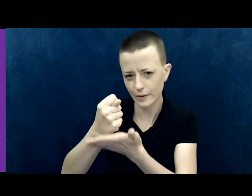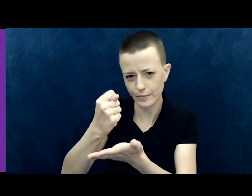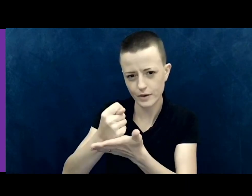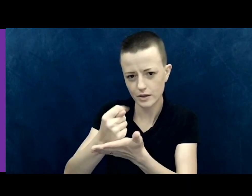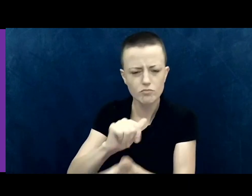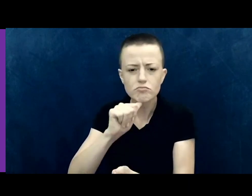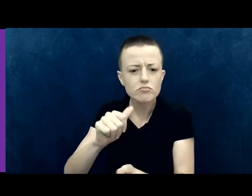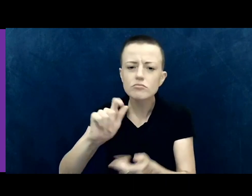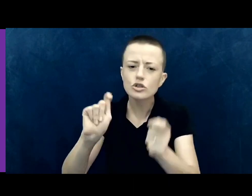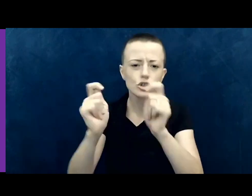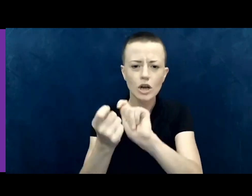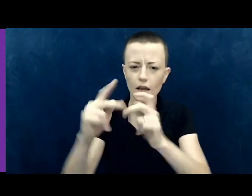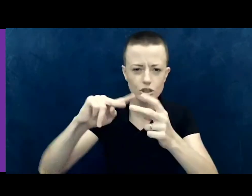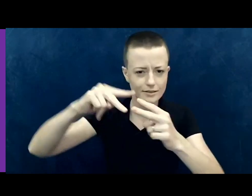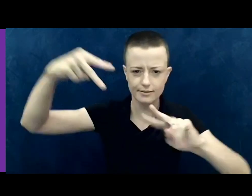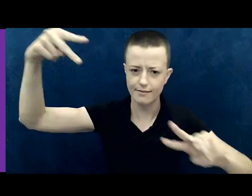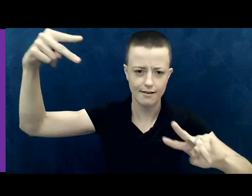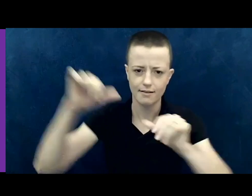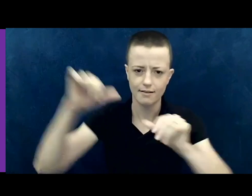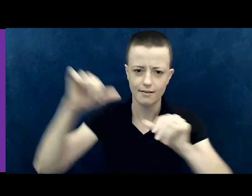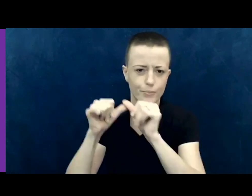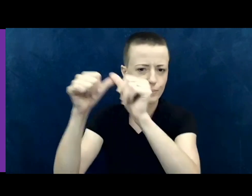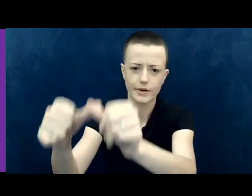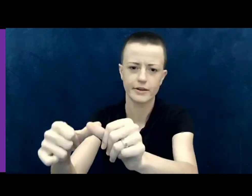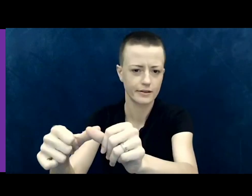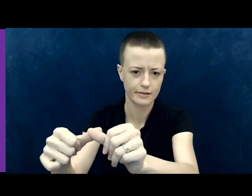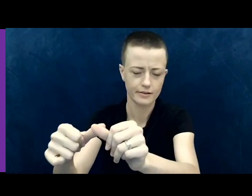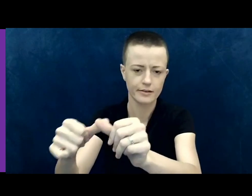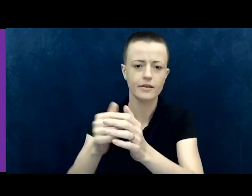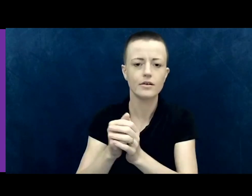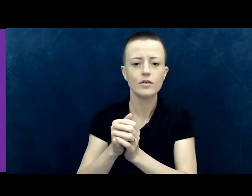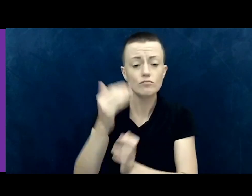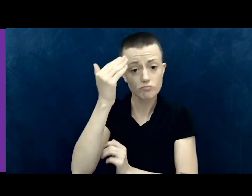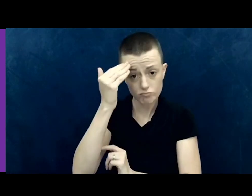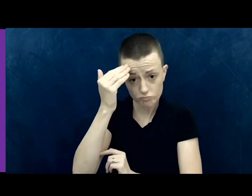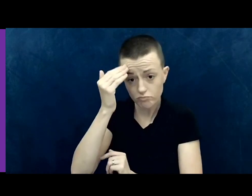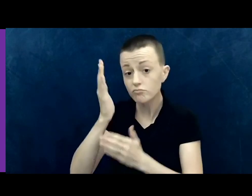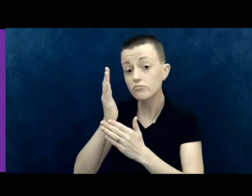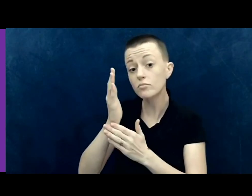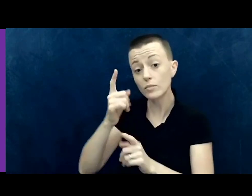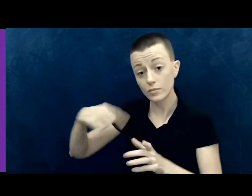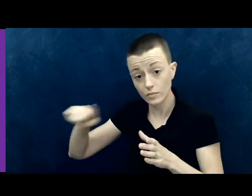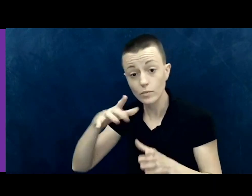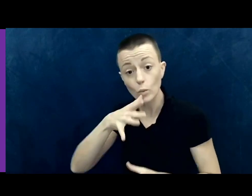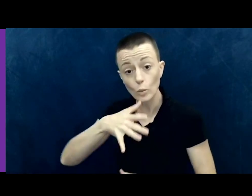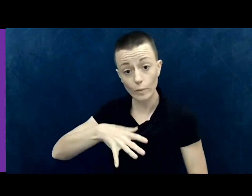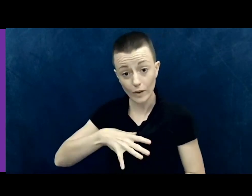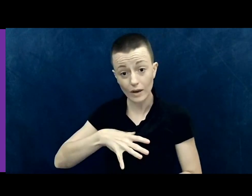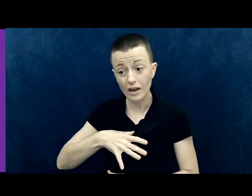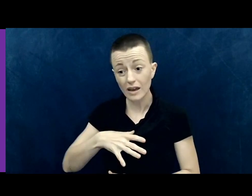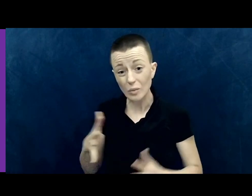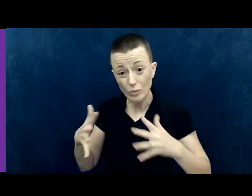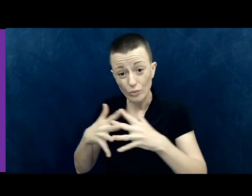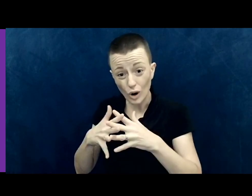within your body or your baby’s body on a permanent basis. We also know that women who are pregnant and get COVID